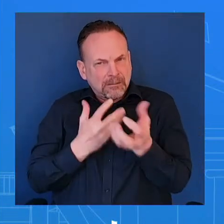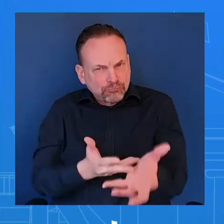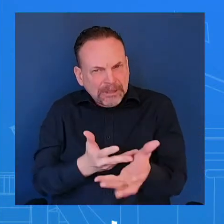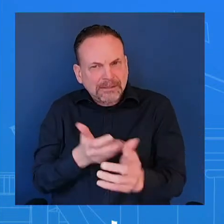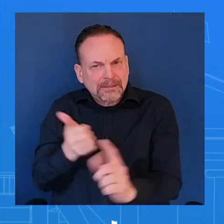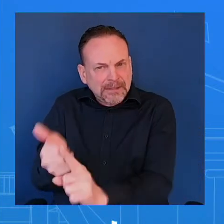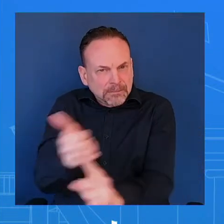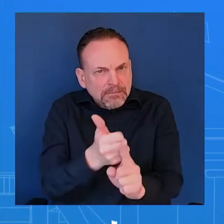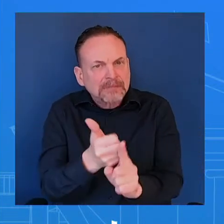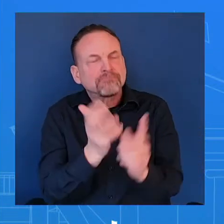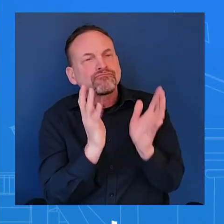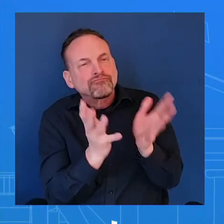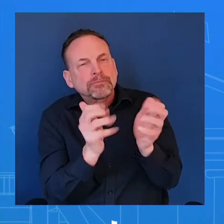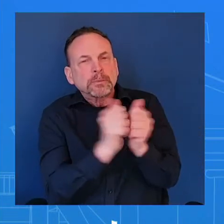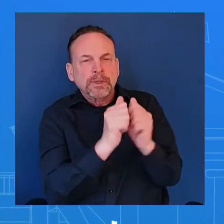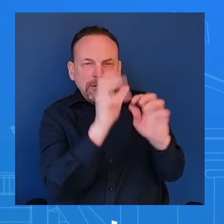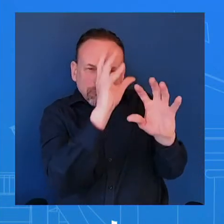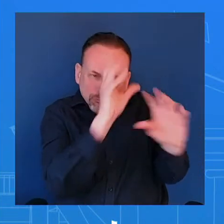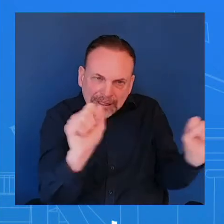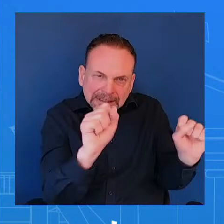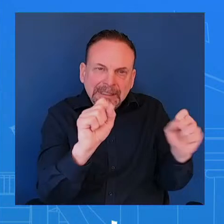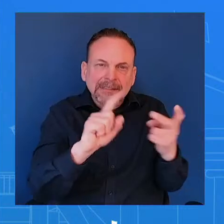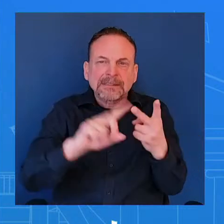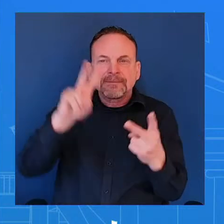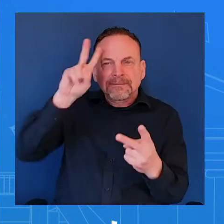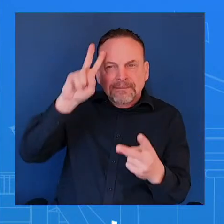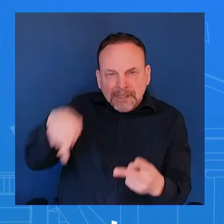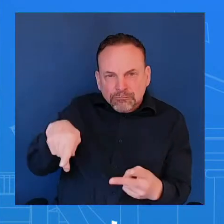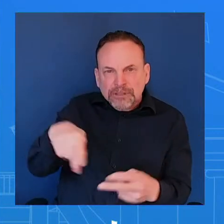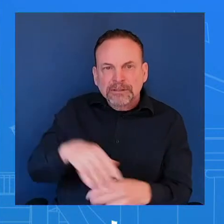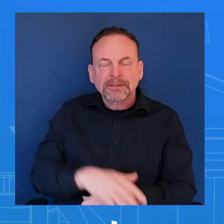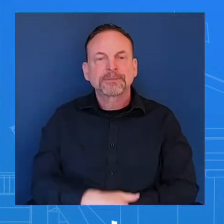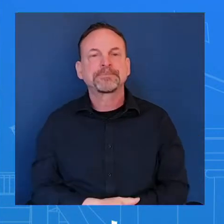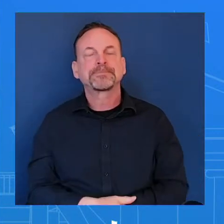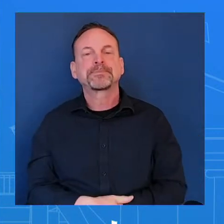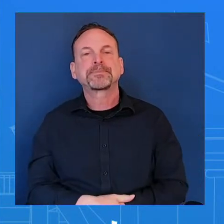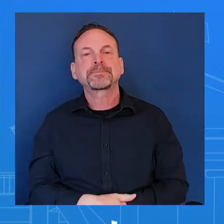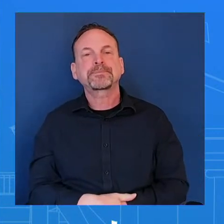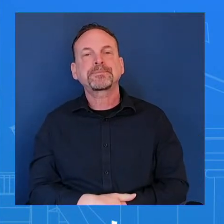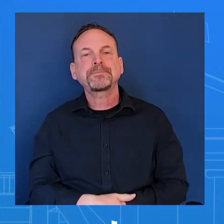The Press: Was last night the President's first opportunity to speak face to face with someone